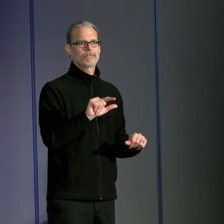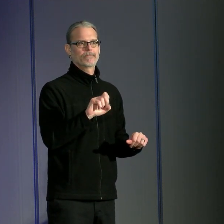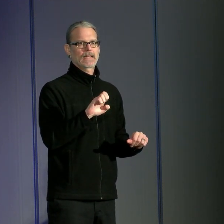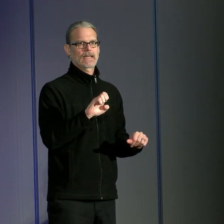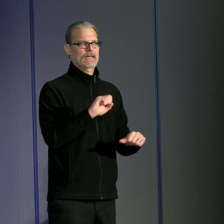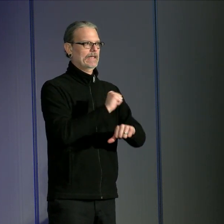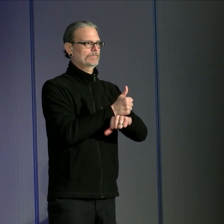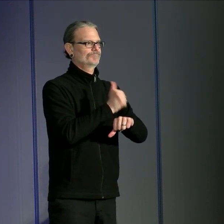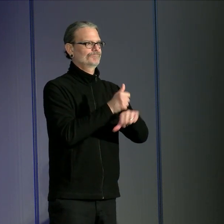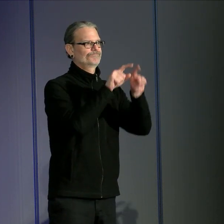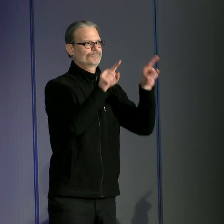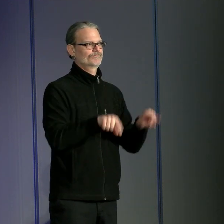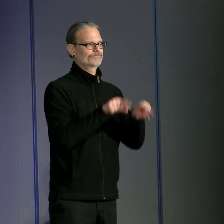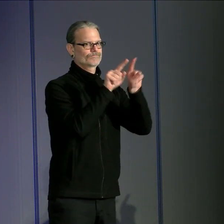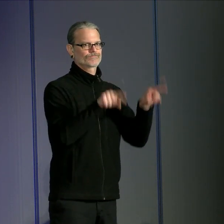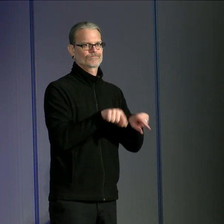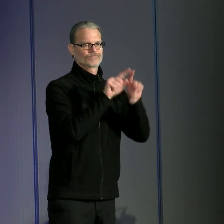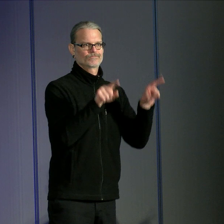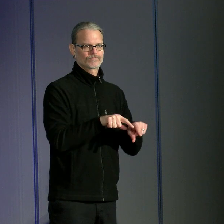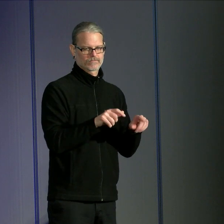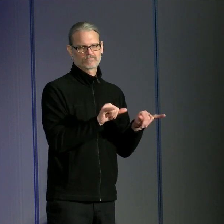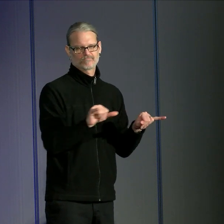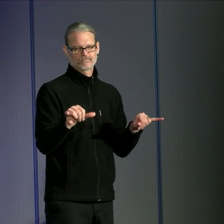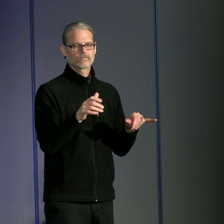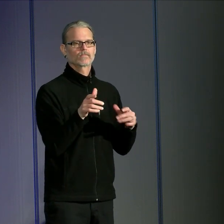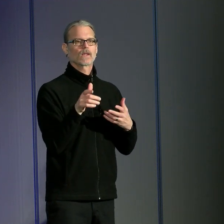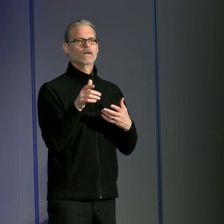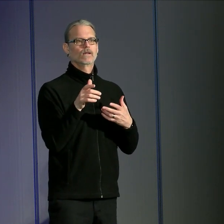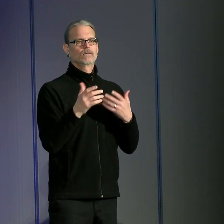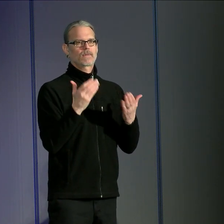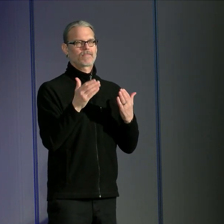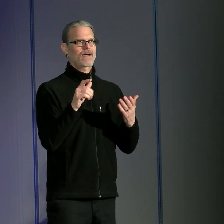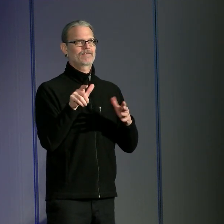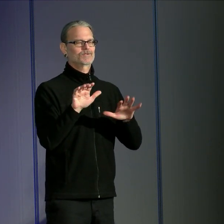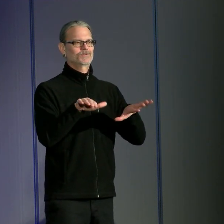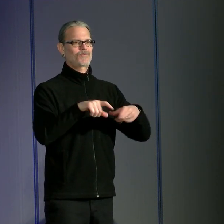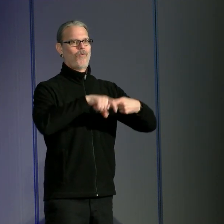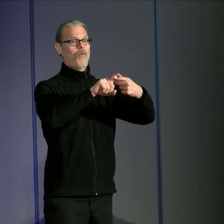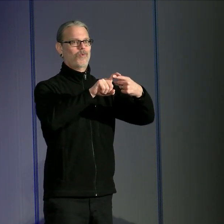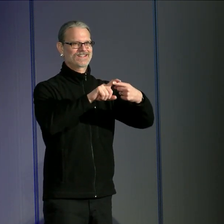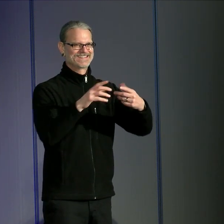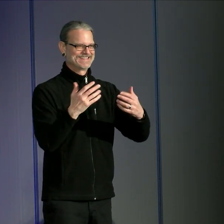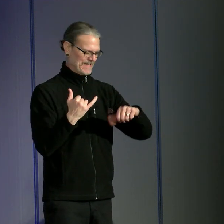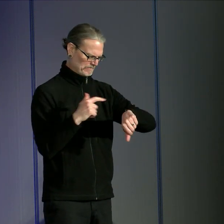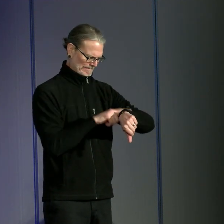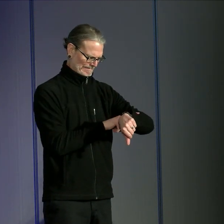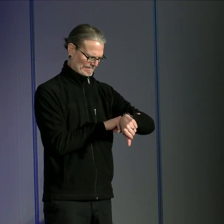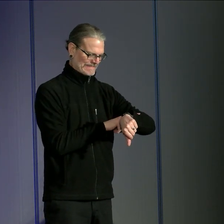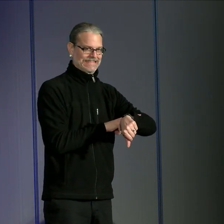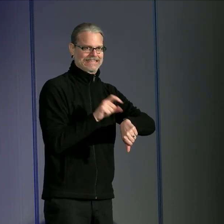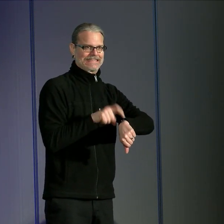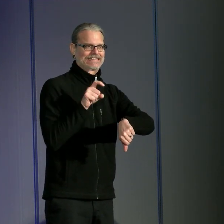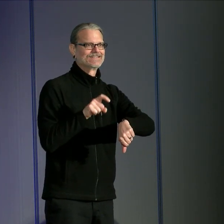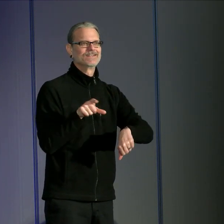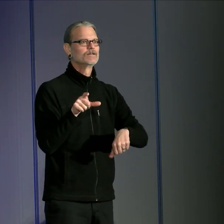And yes, I probably need to call a halt to this, because we're on the hour. Maybe just one more question.